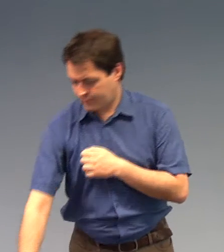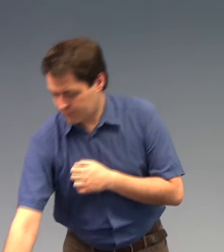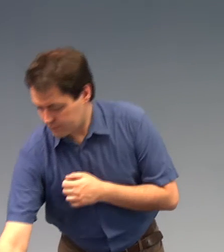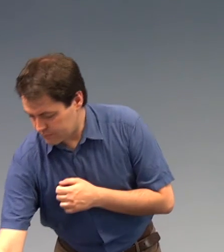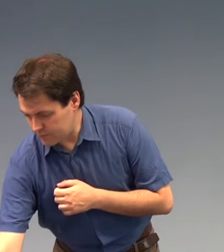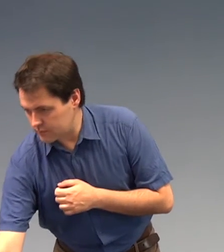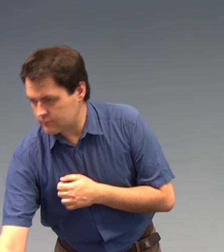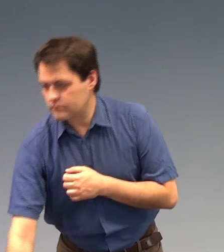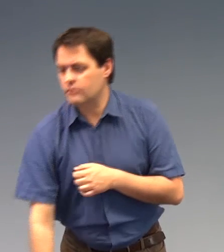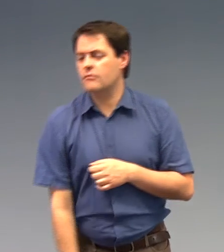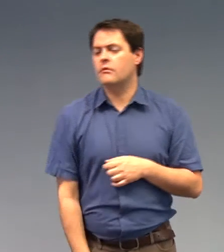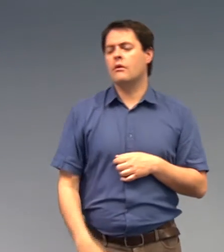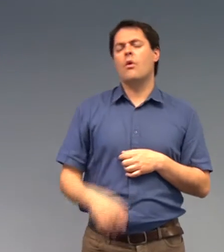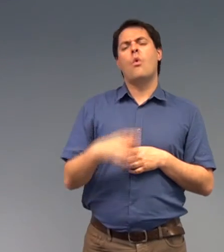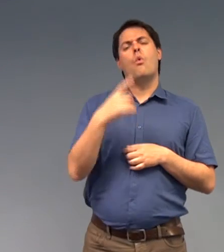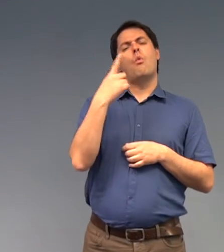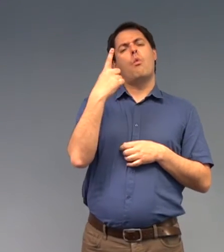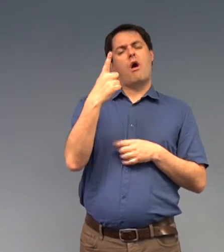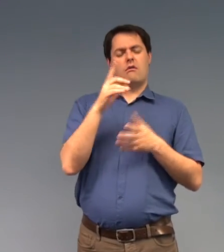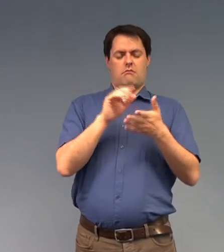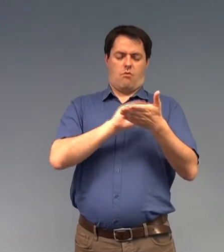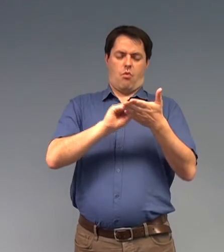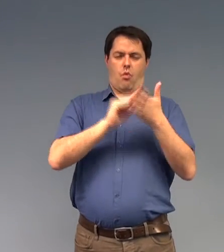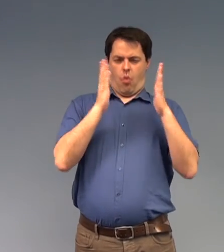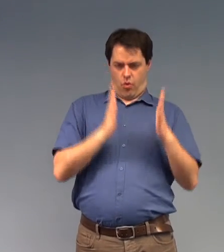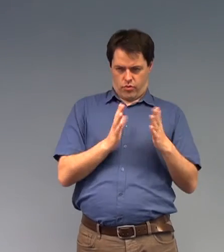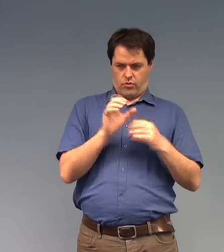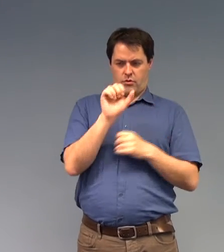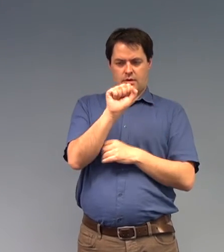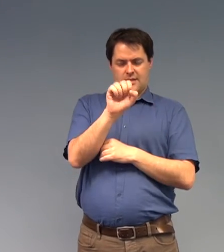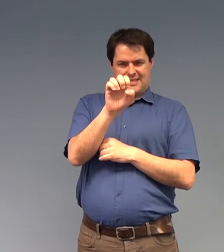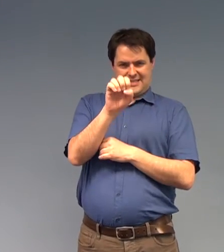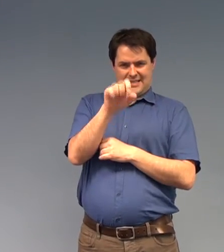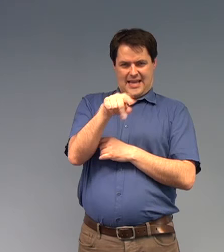and we saw a variety of different pragmatic decisions.